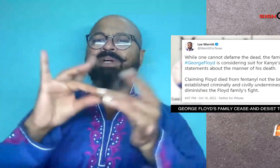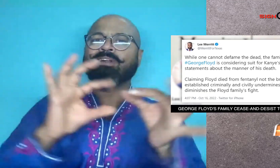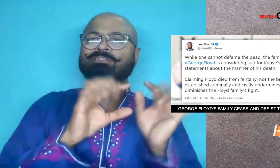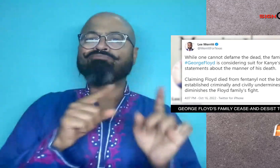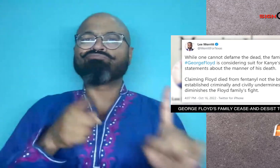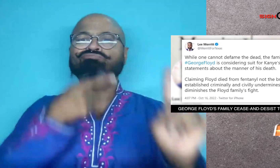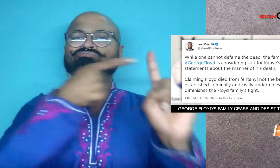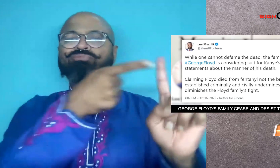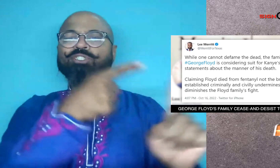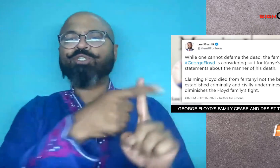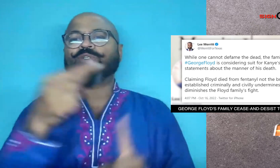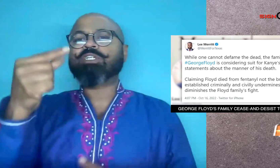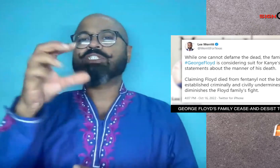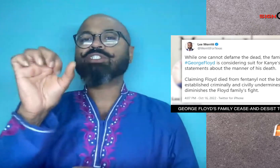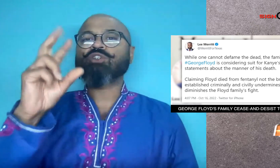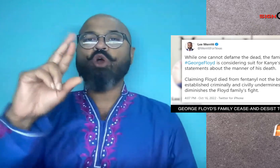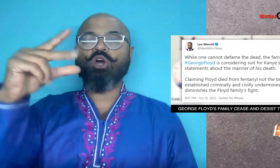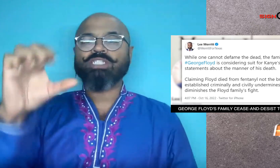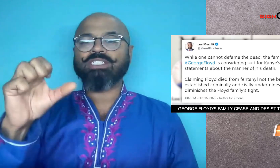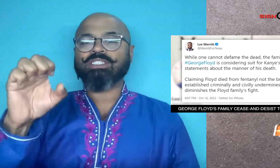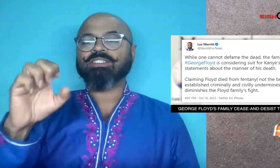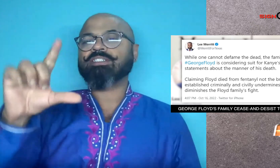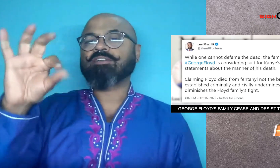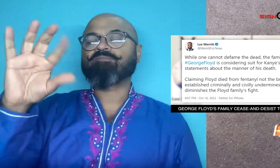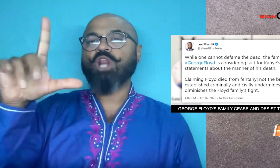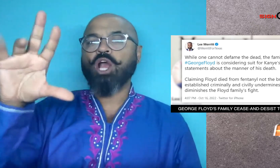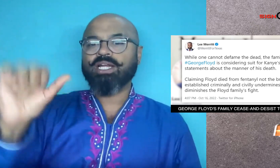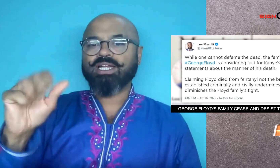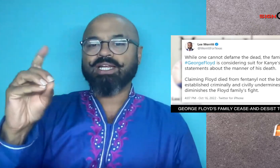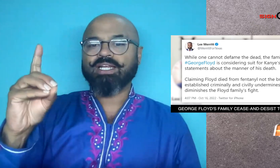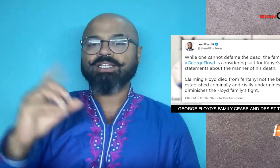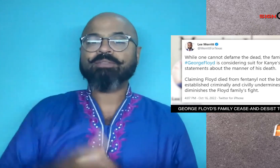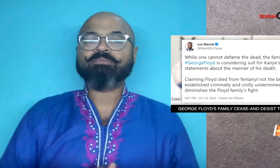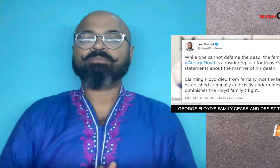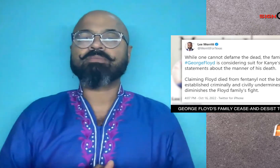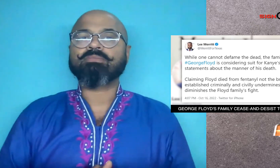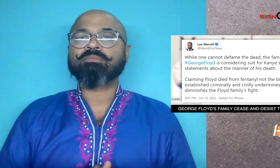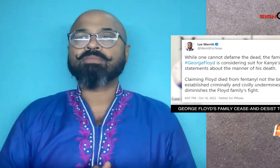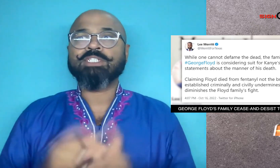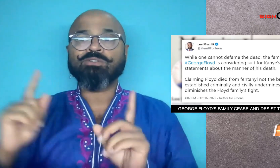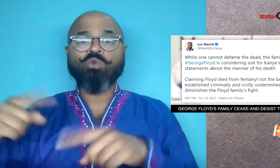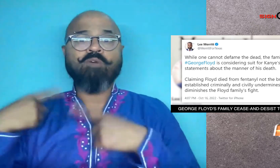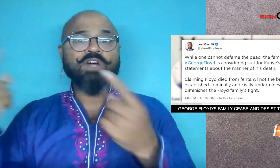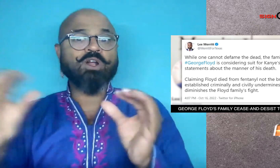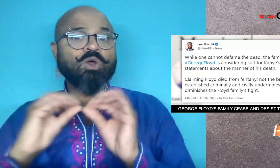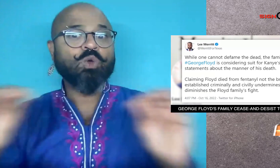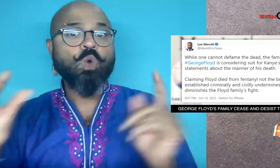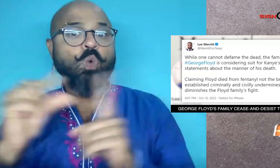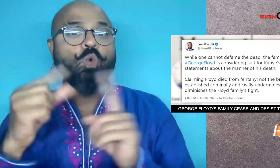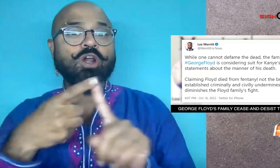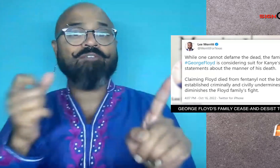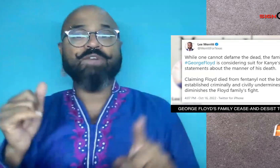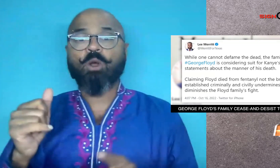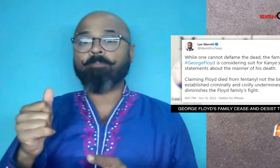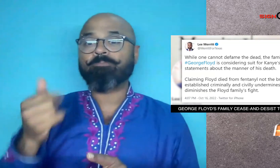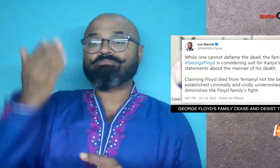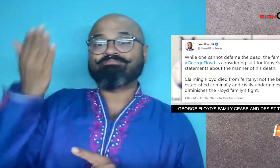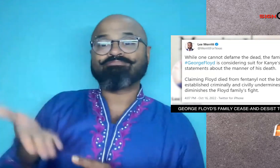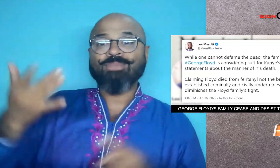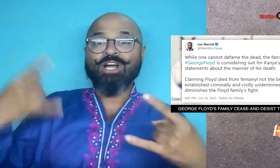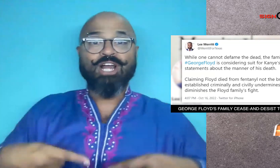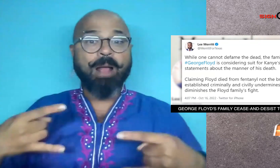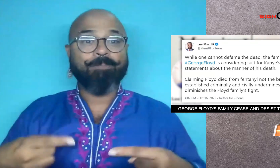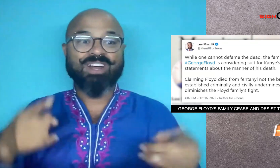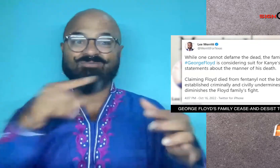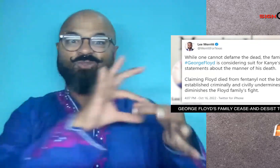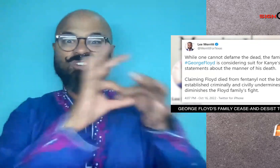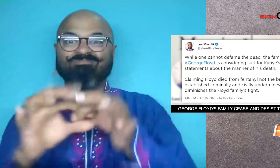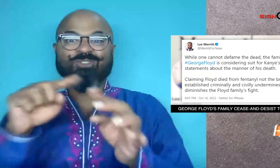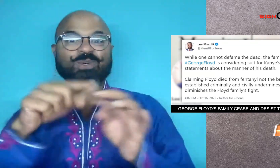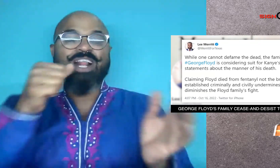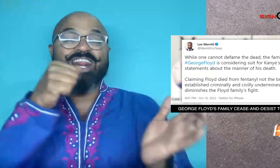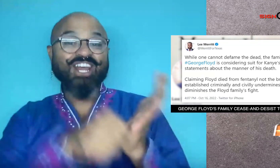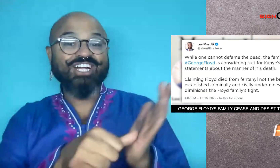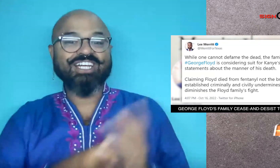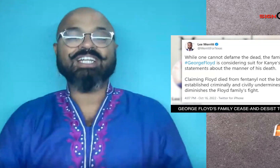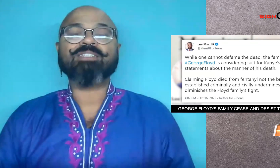the interview and refrain from making similar statements regarding George Floyd So far no